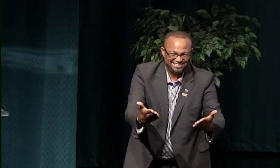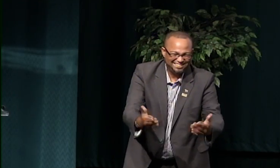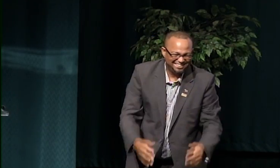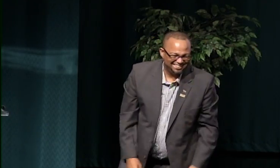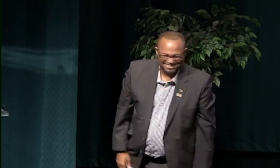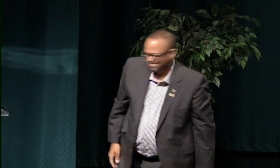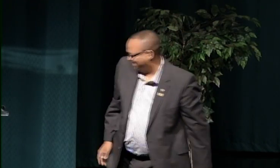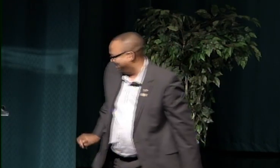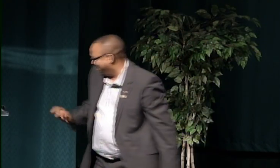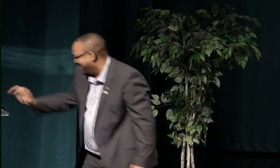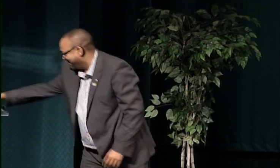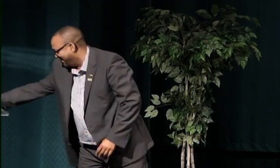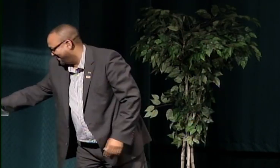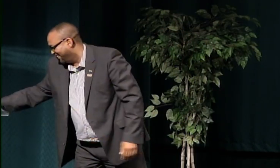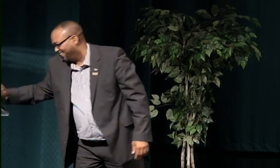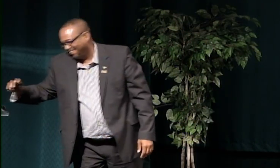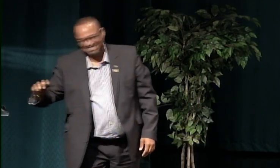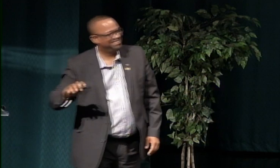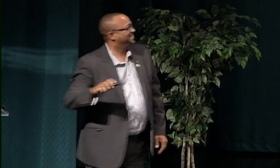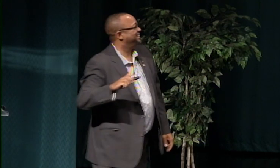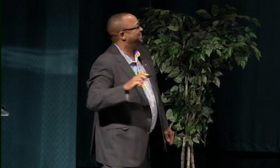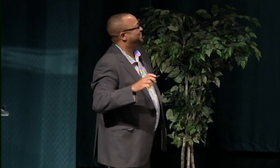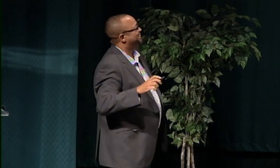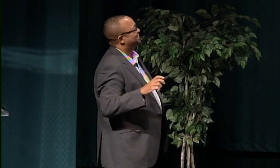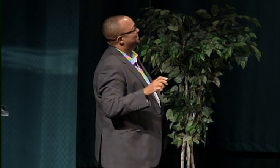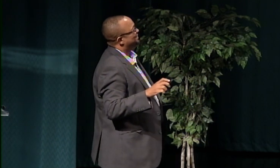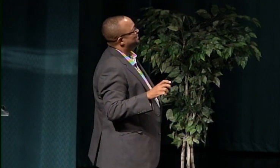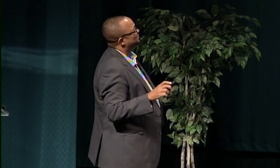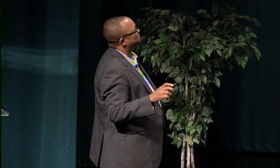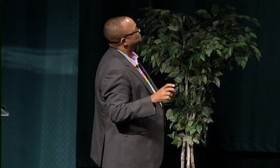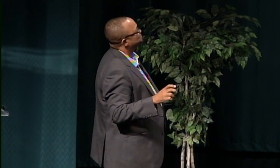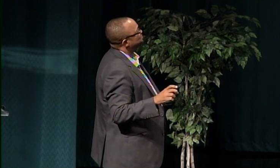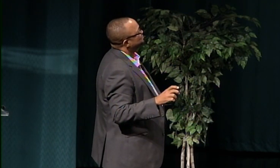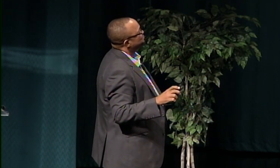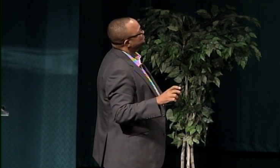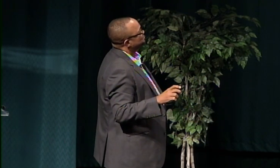and we were honored and given the changes that we needed.